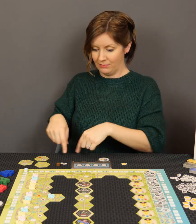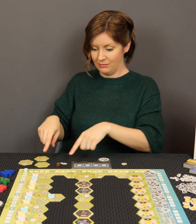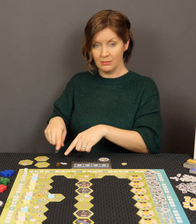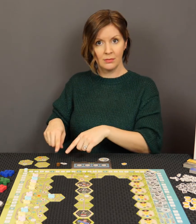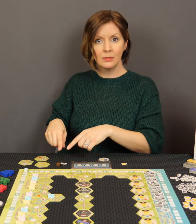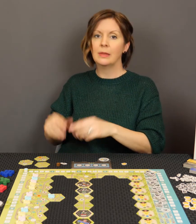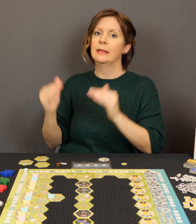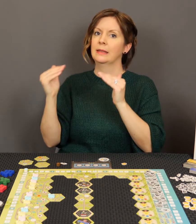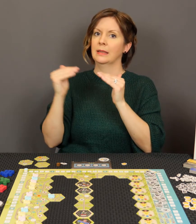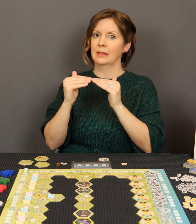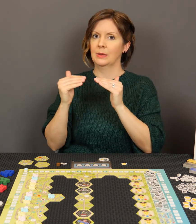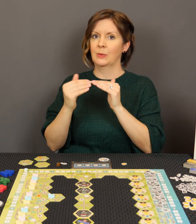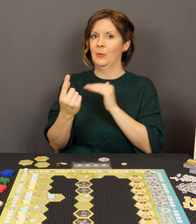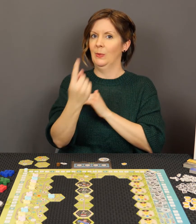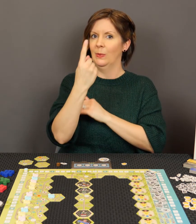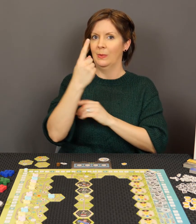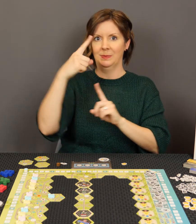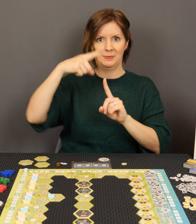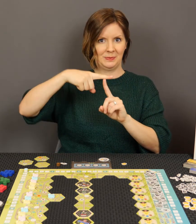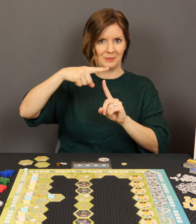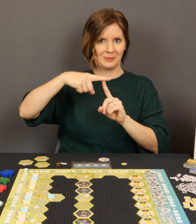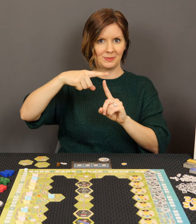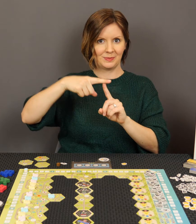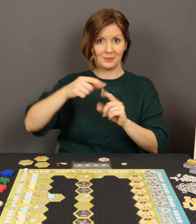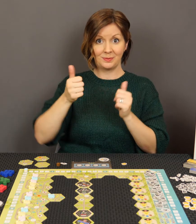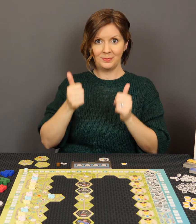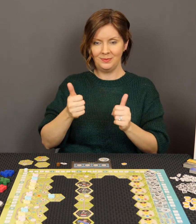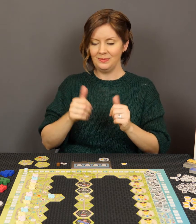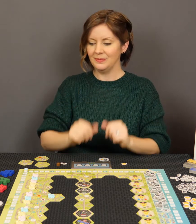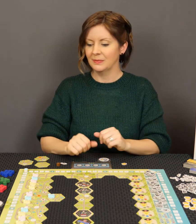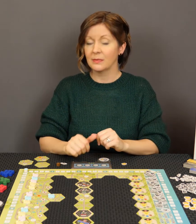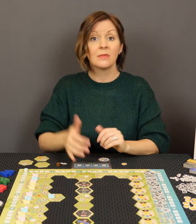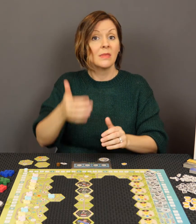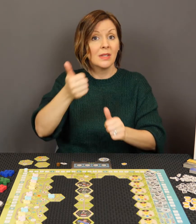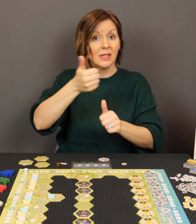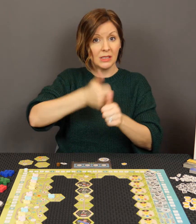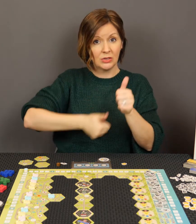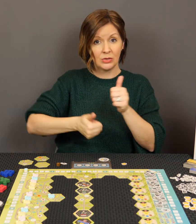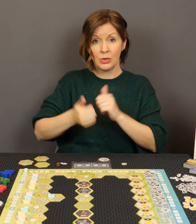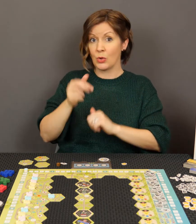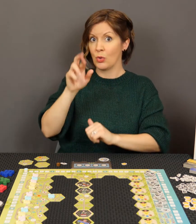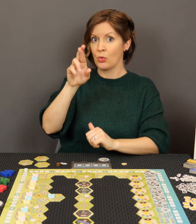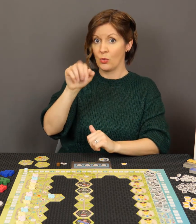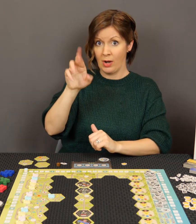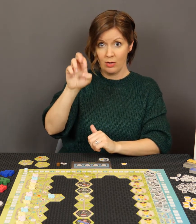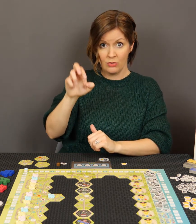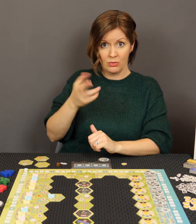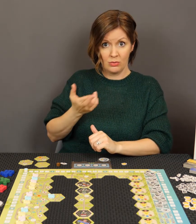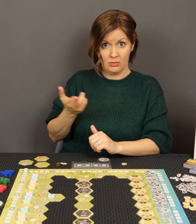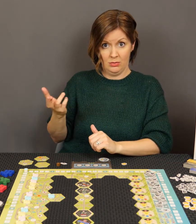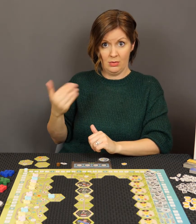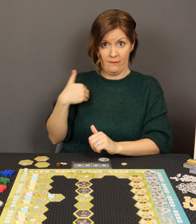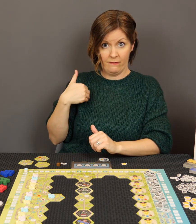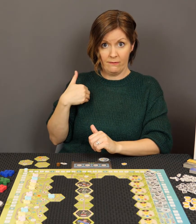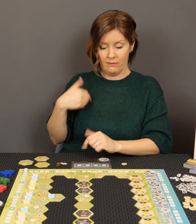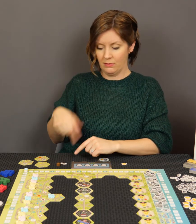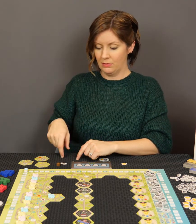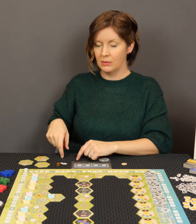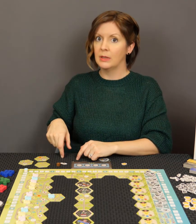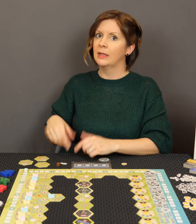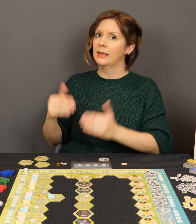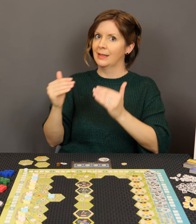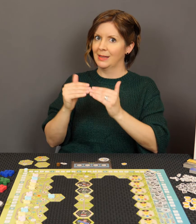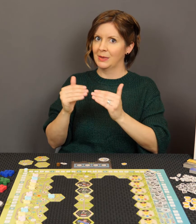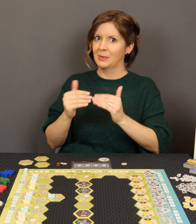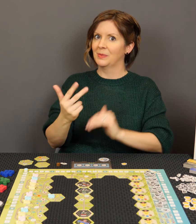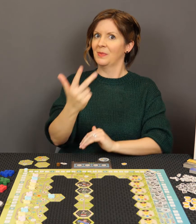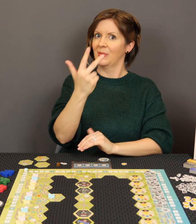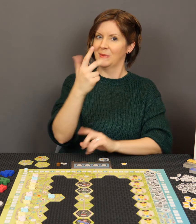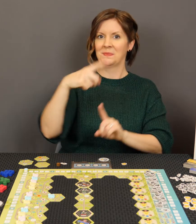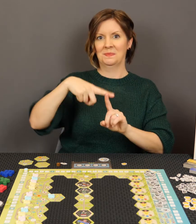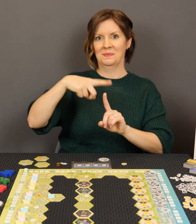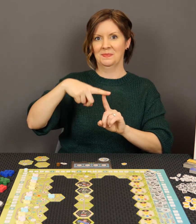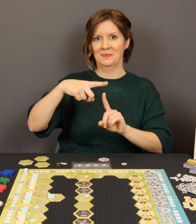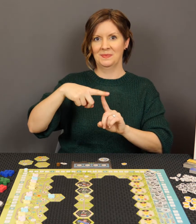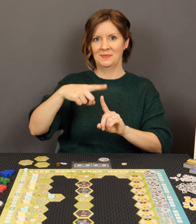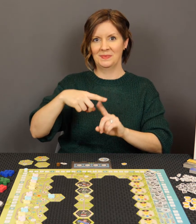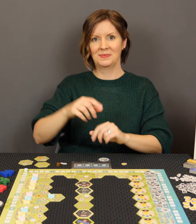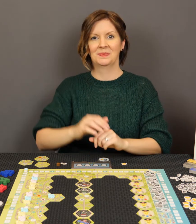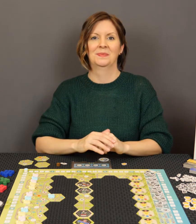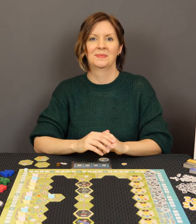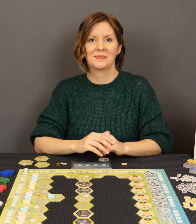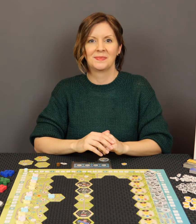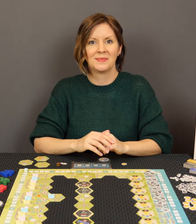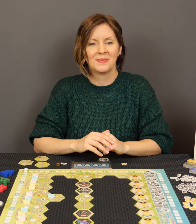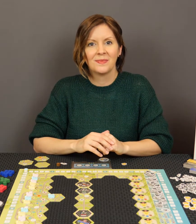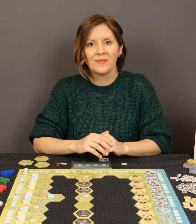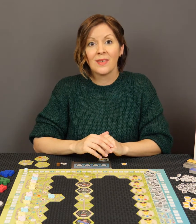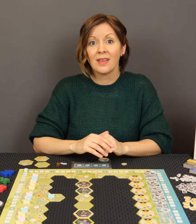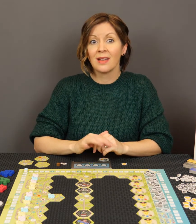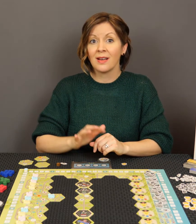you still have is worth 1 point, every rare resource you have equals 3 points, and then